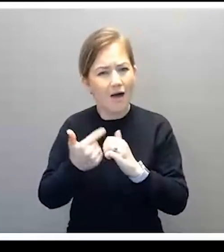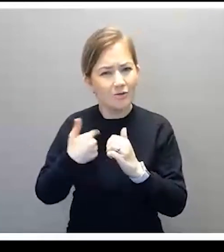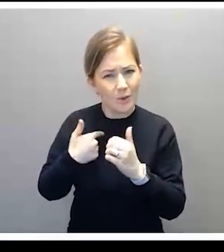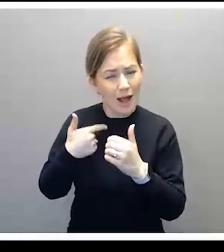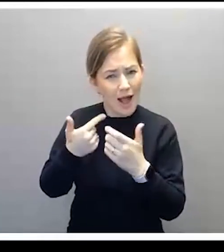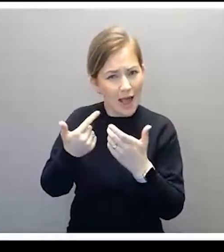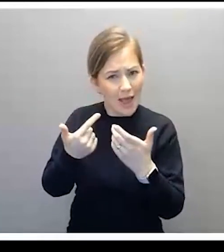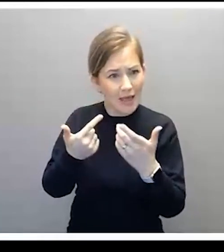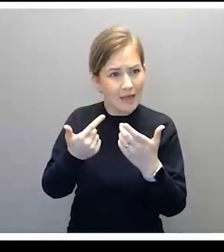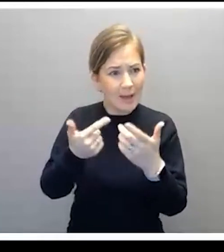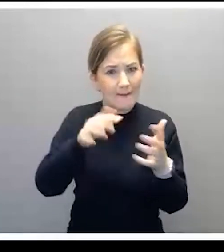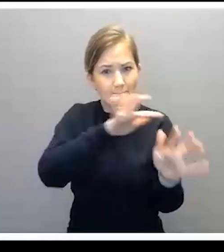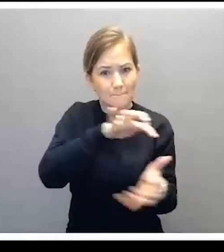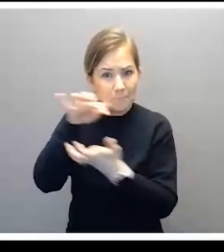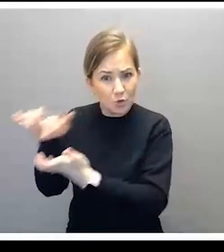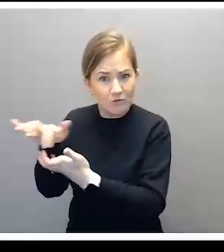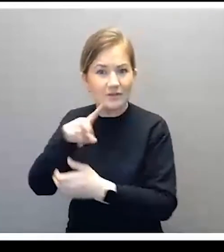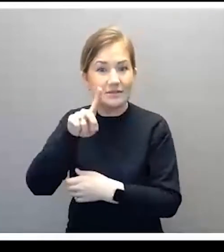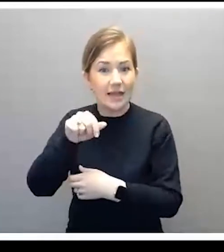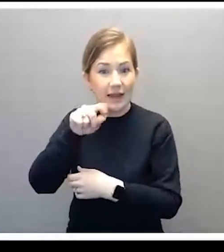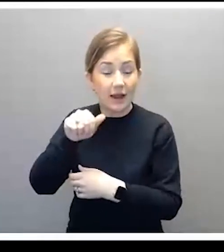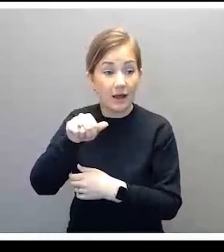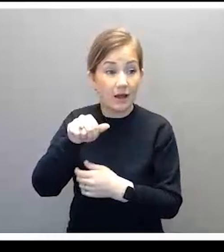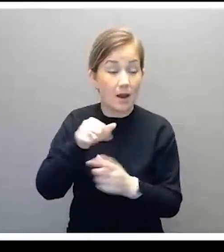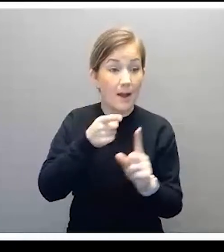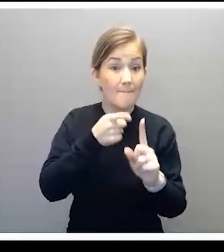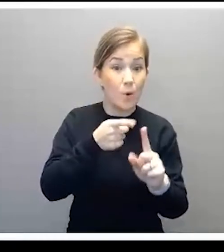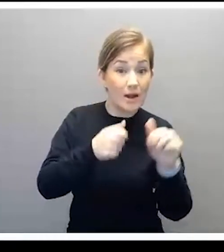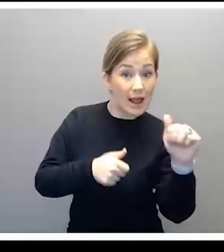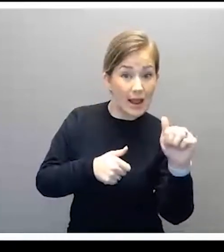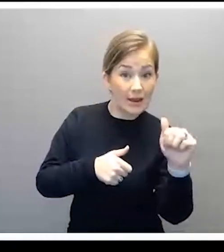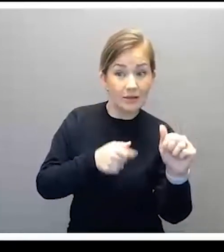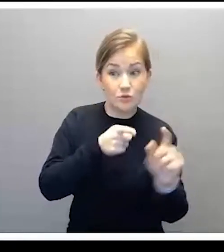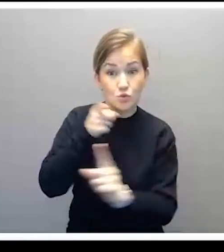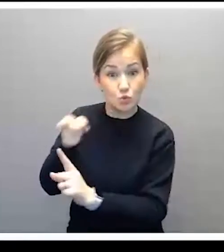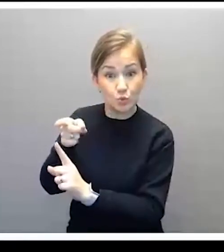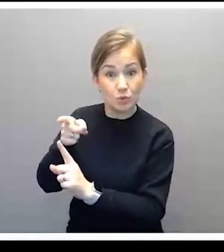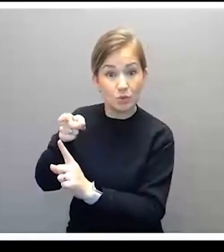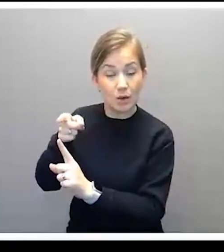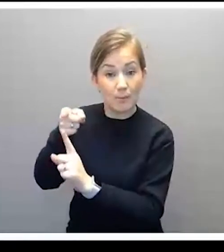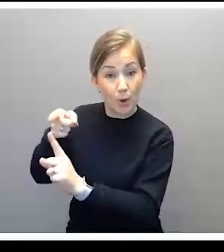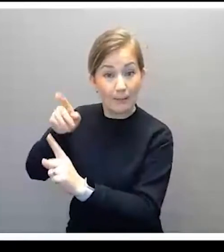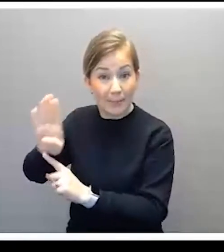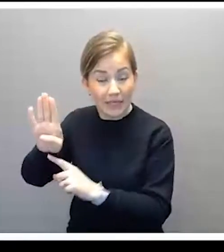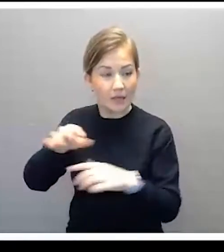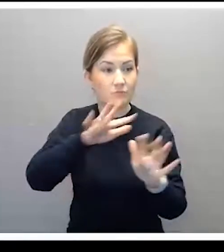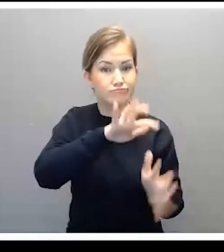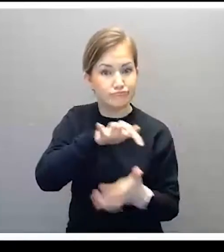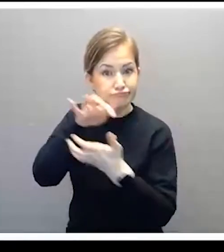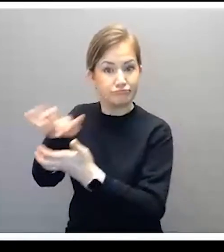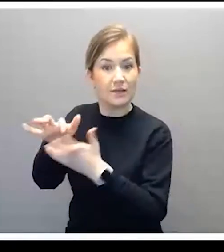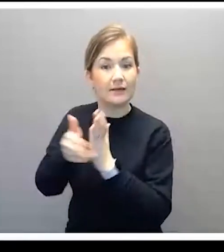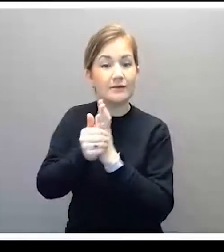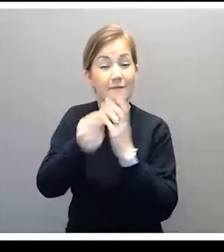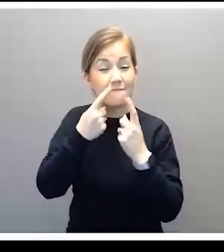"How do I get my data from point A to point B, as efficiently as possible and have it up to date?"